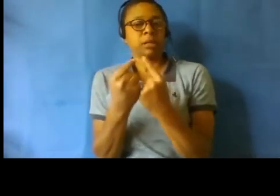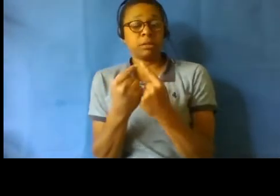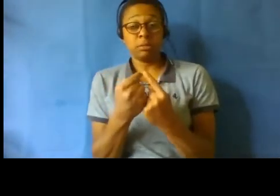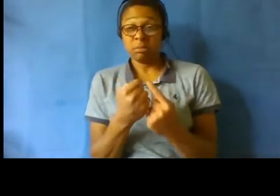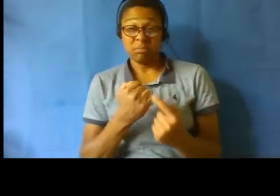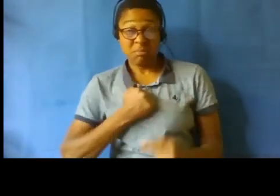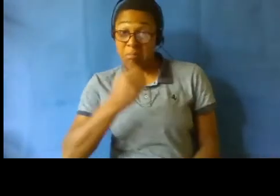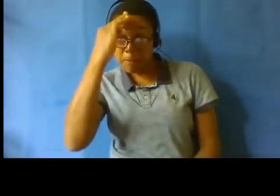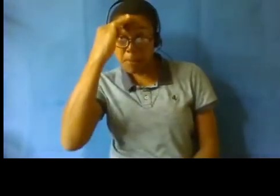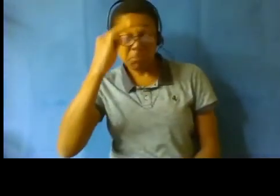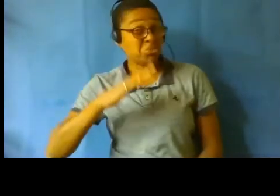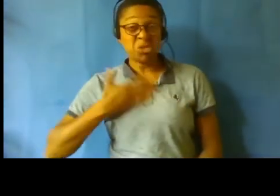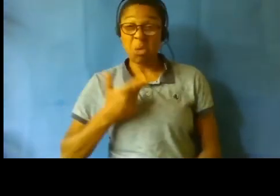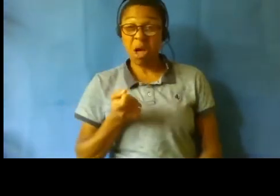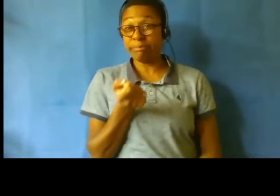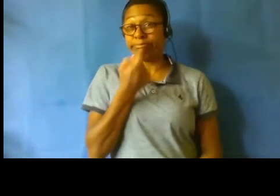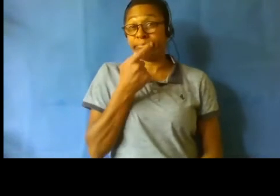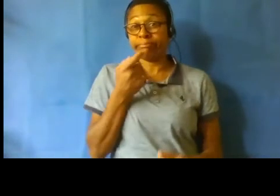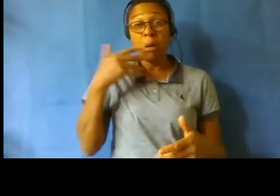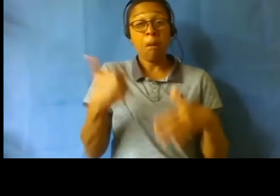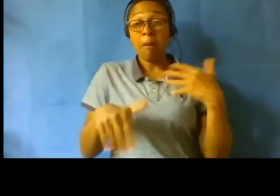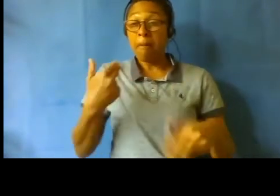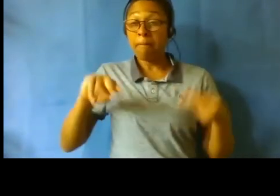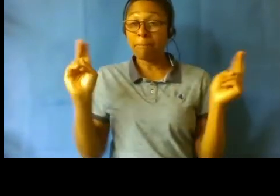natural and organic is best and they we named Jamaica without access to some